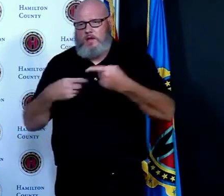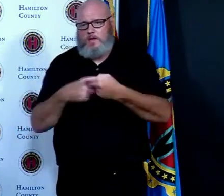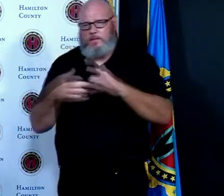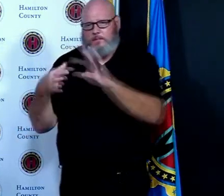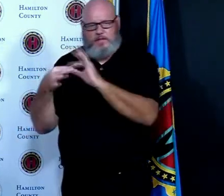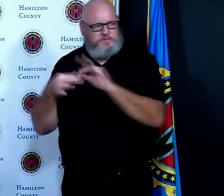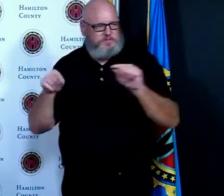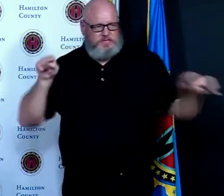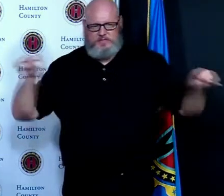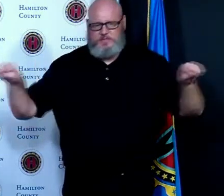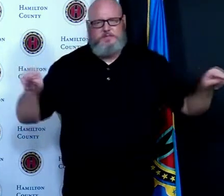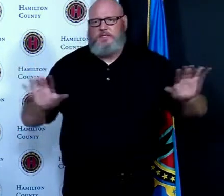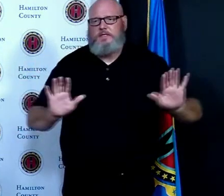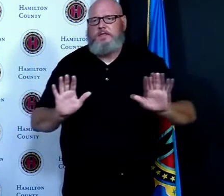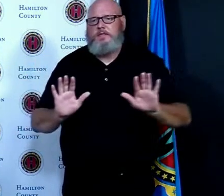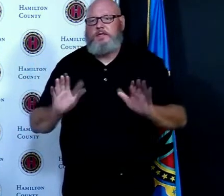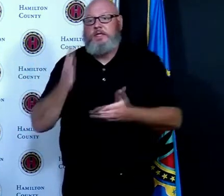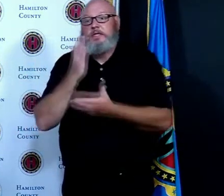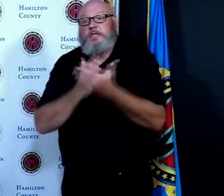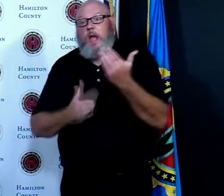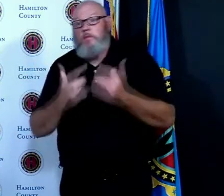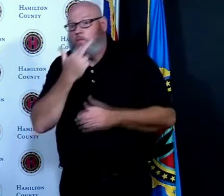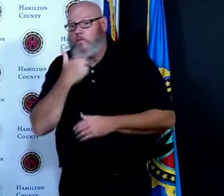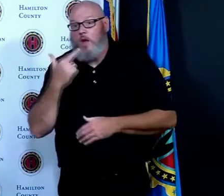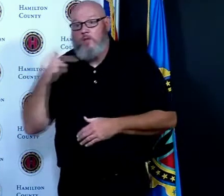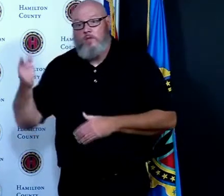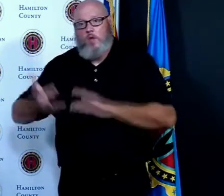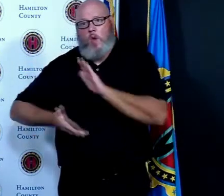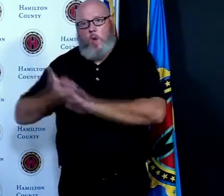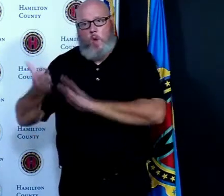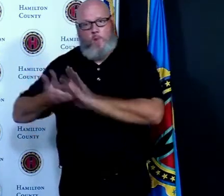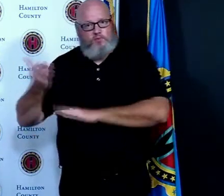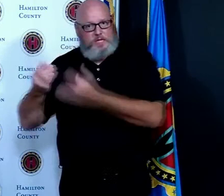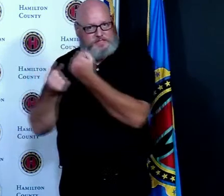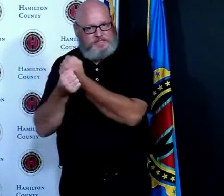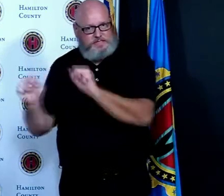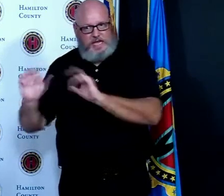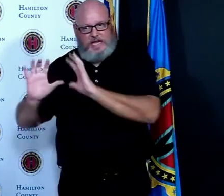restaurants that are operating safely right now and people that are going to dine at restaurants